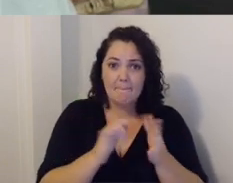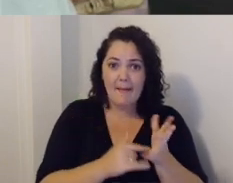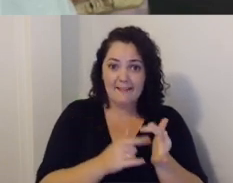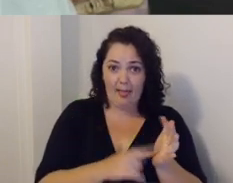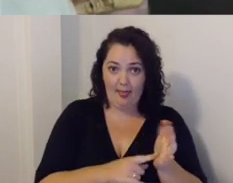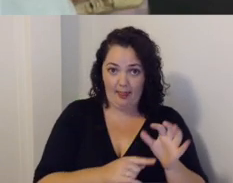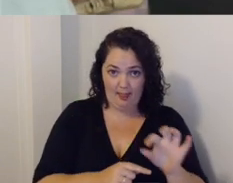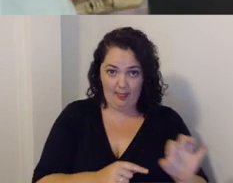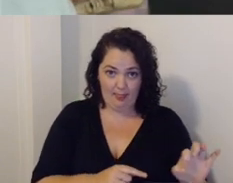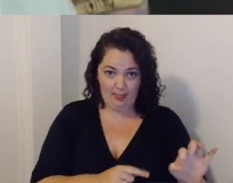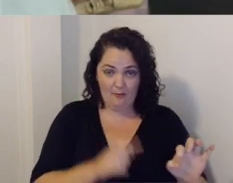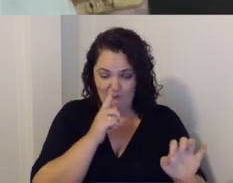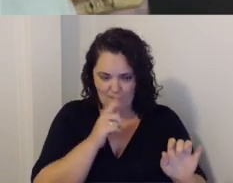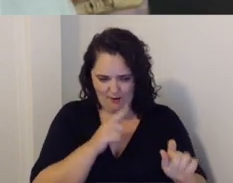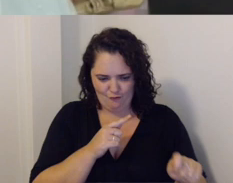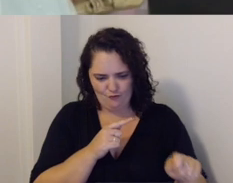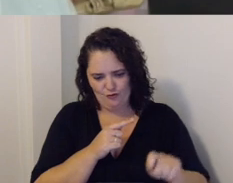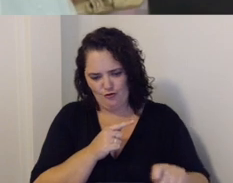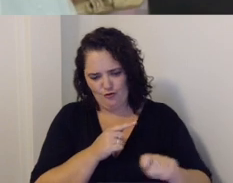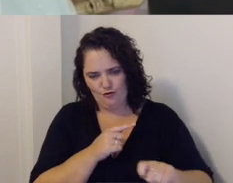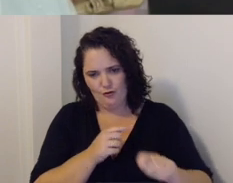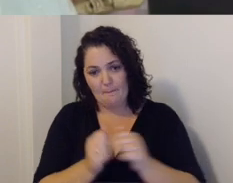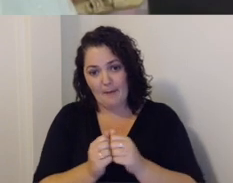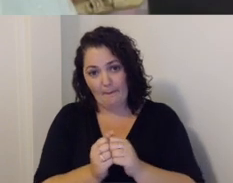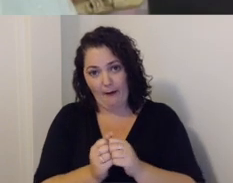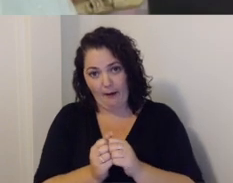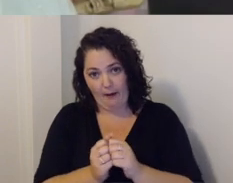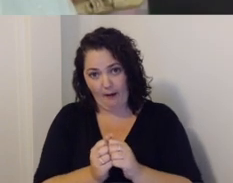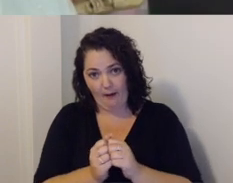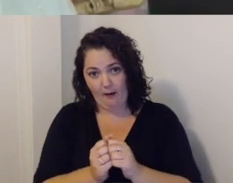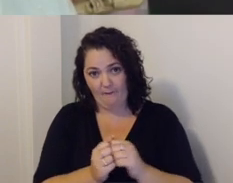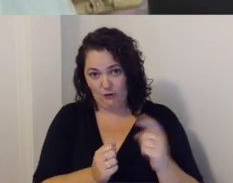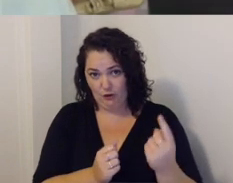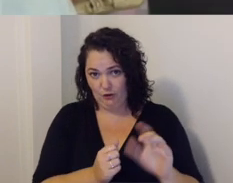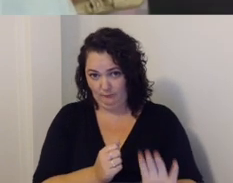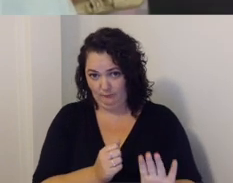where you can actually work the pastel into the paper first and then what you're really doing